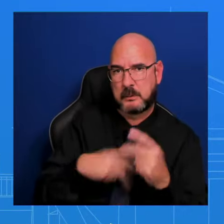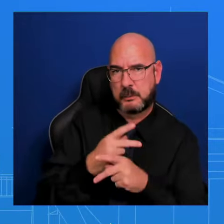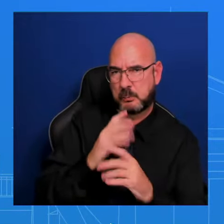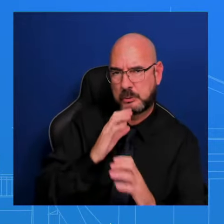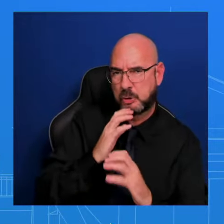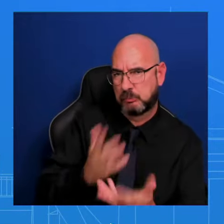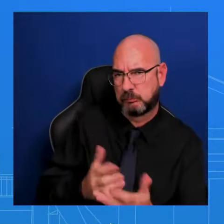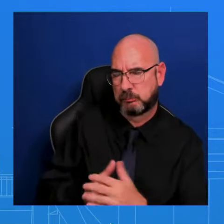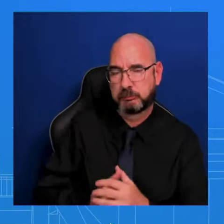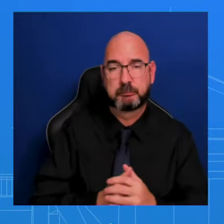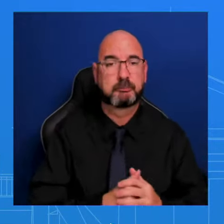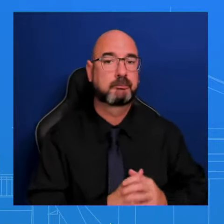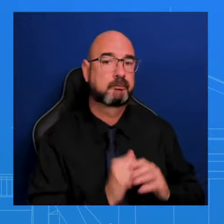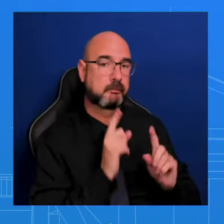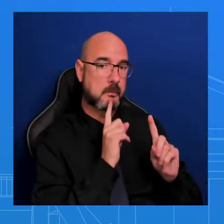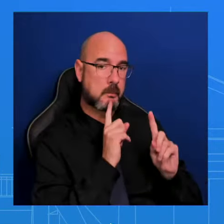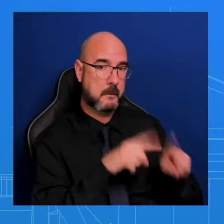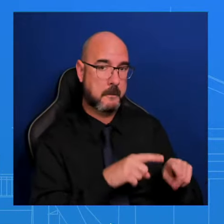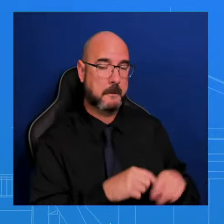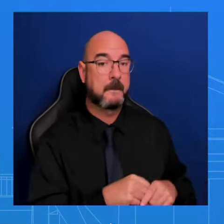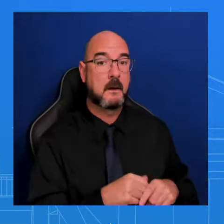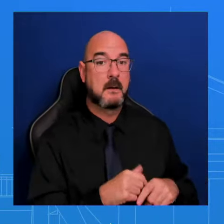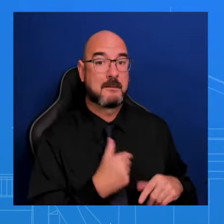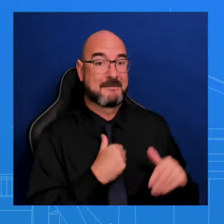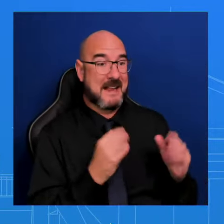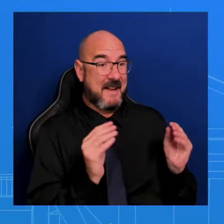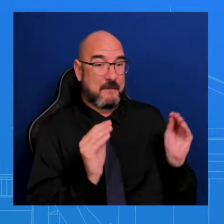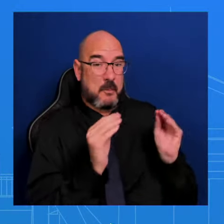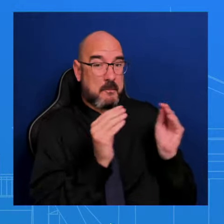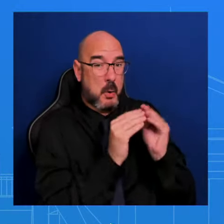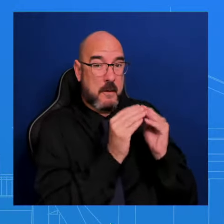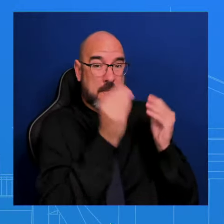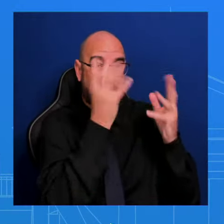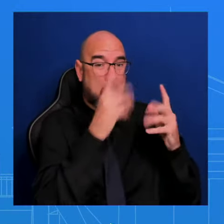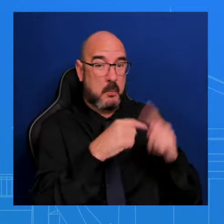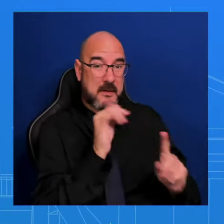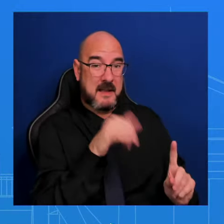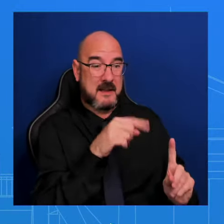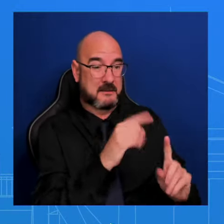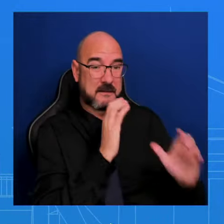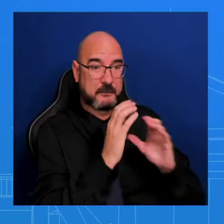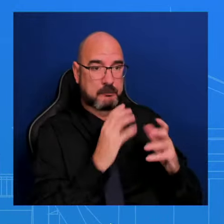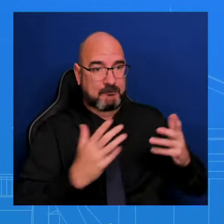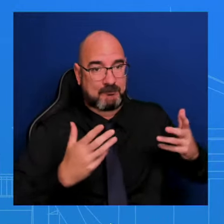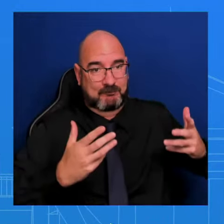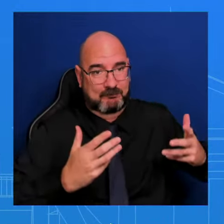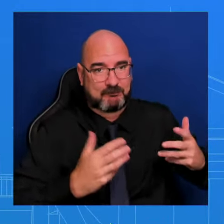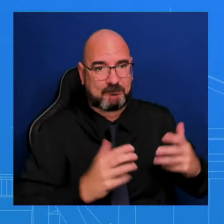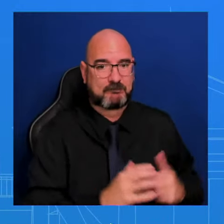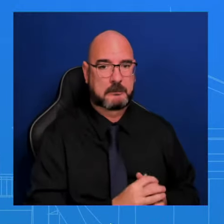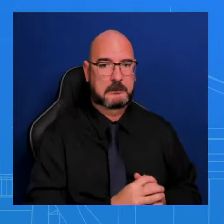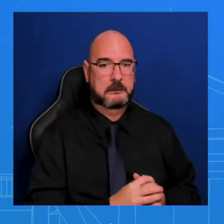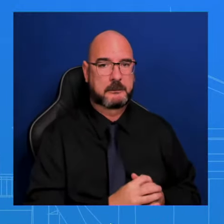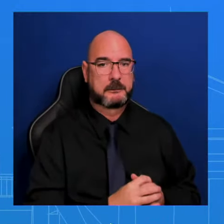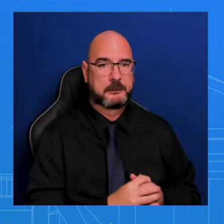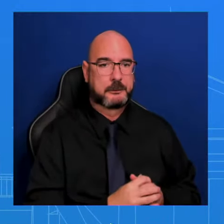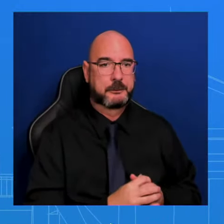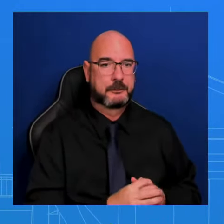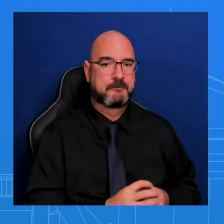So, I just don't have anything to share at this time on anything that's going to -- moving forward on -- on -- as it relates to the President speaking again to those --